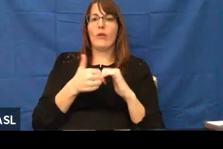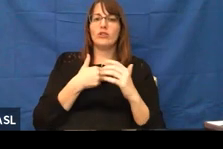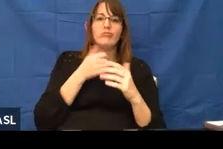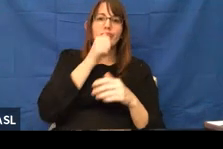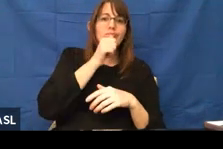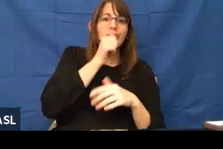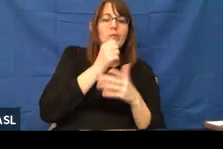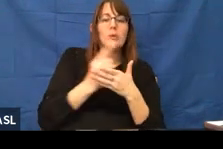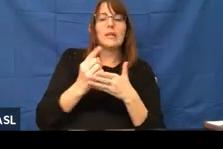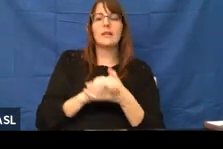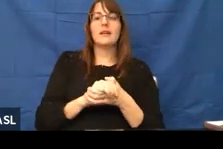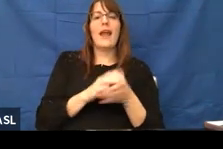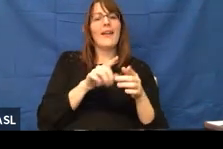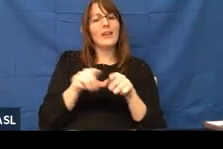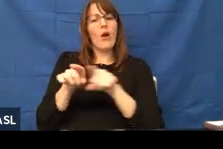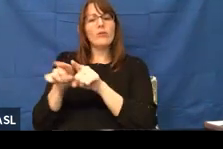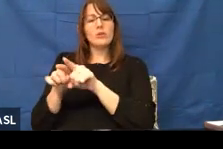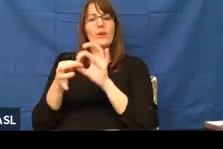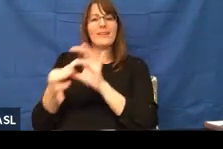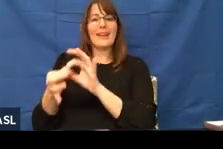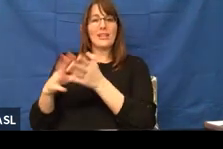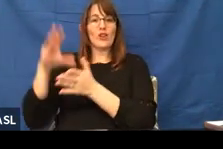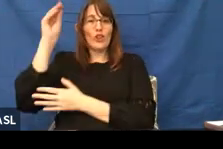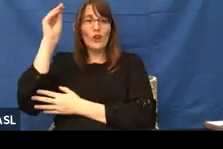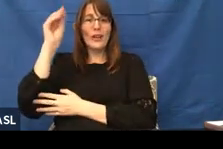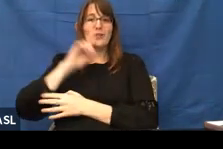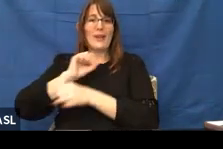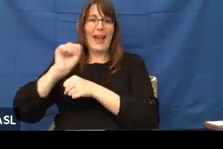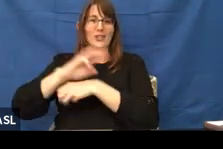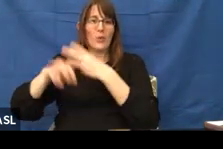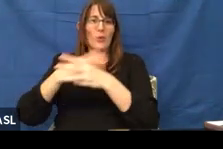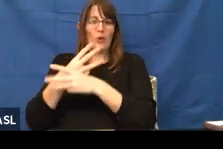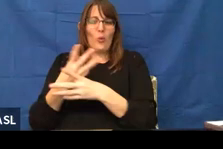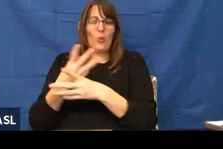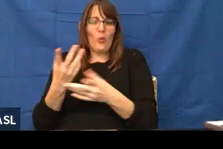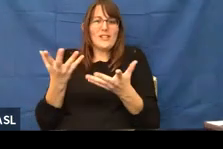Jewyl Alderson Clarke, SDCOE: But on the other side, connect to their learning to what Leo, what do they want, what are their strengths interests and values.